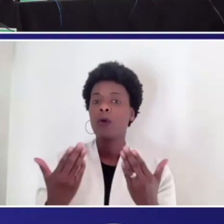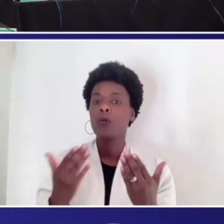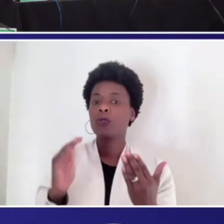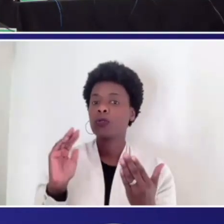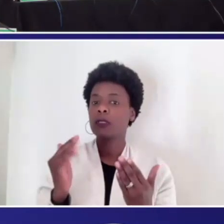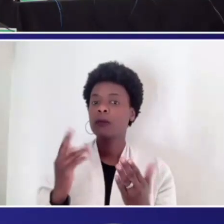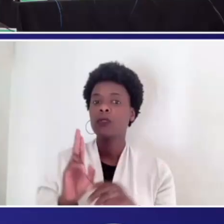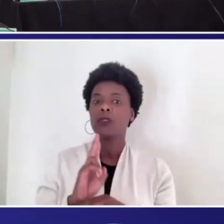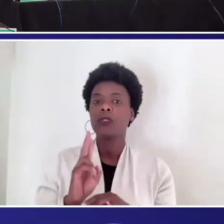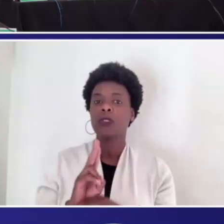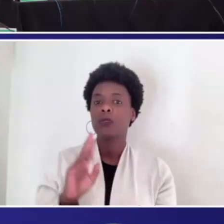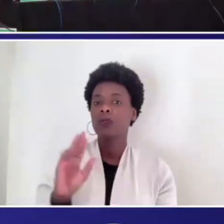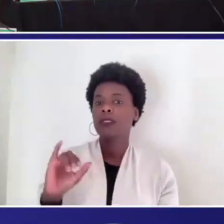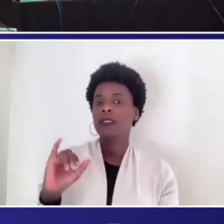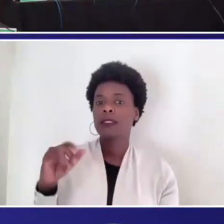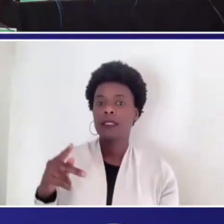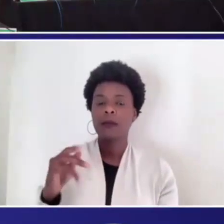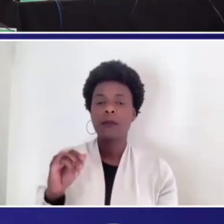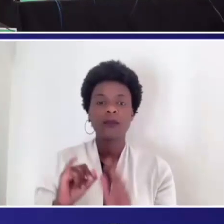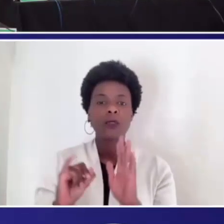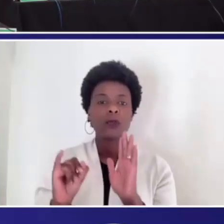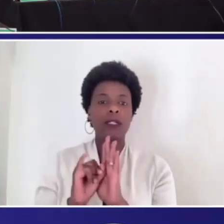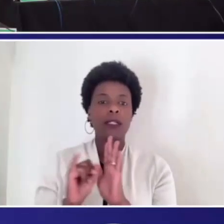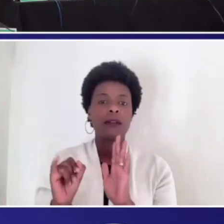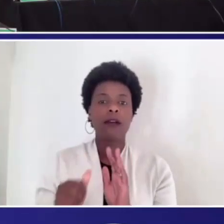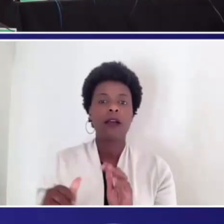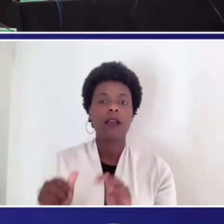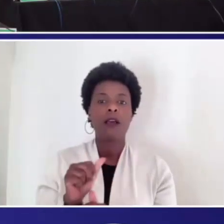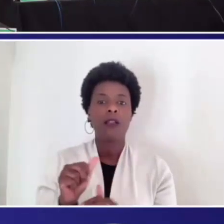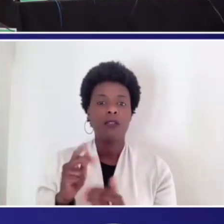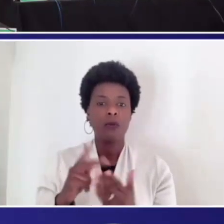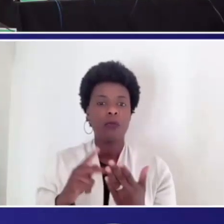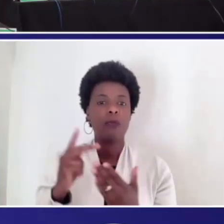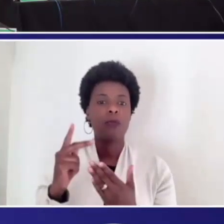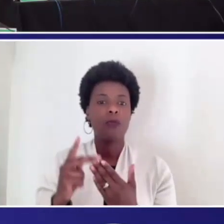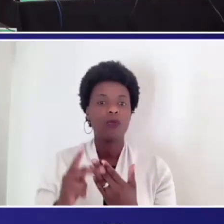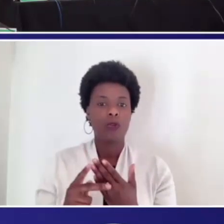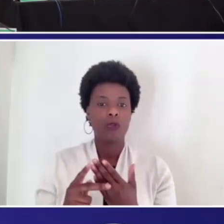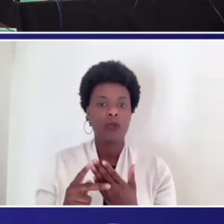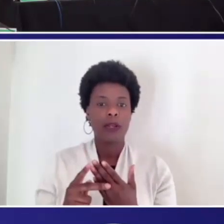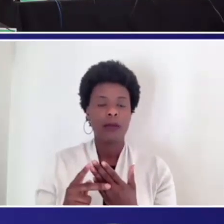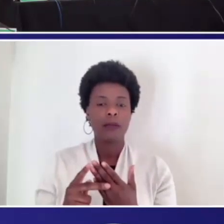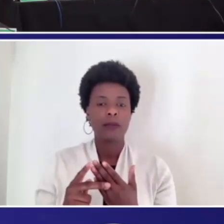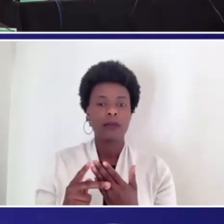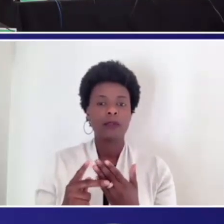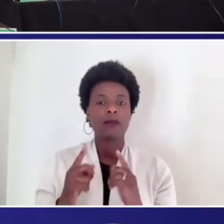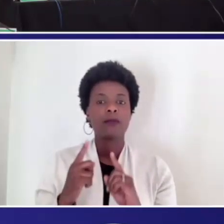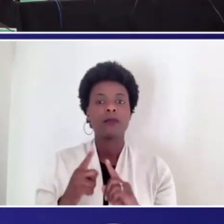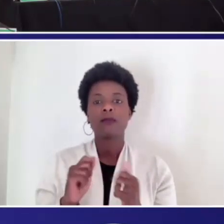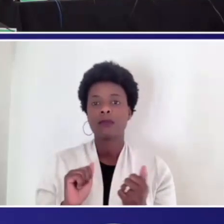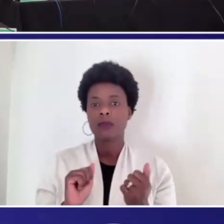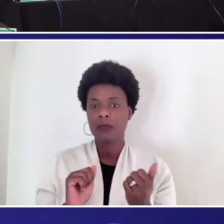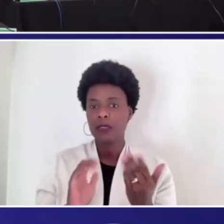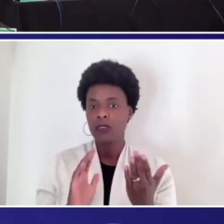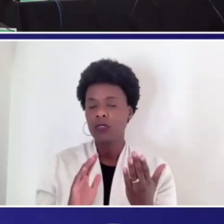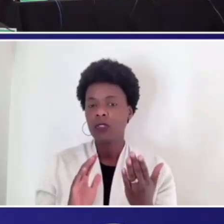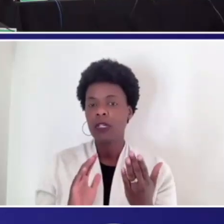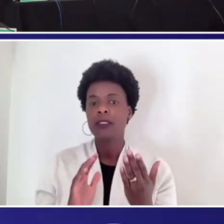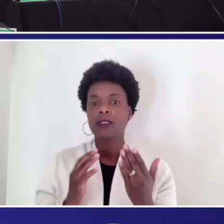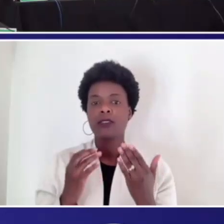identify other programs to address the issue in the current reg of --